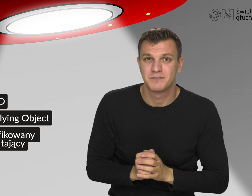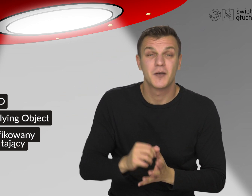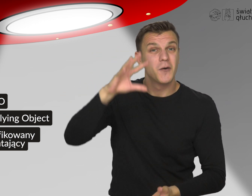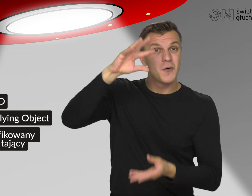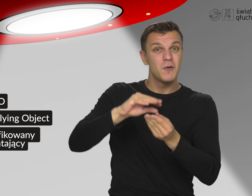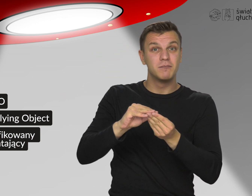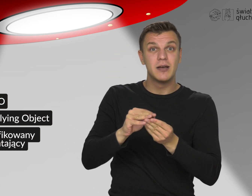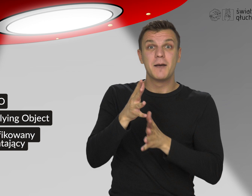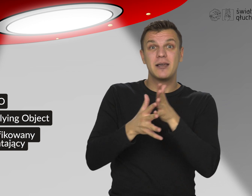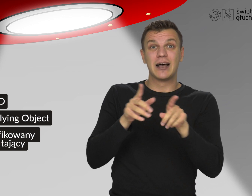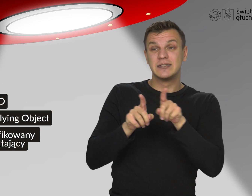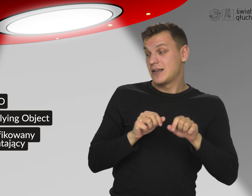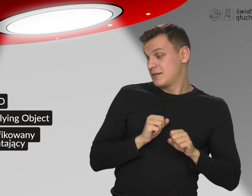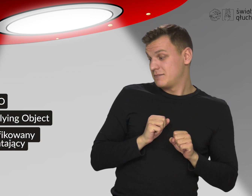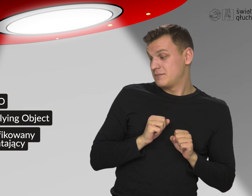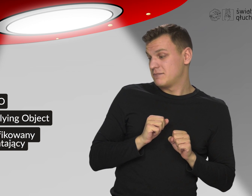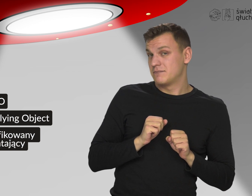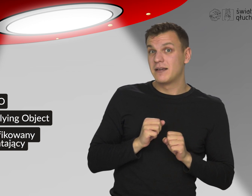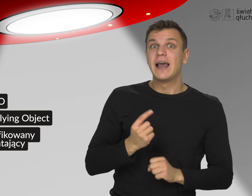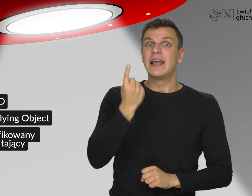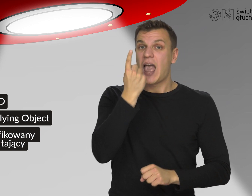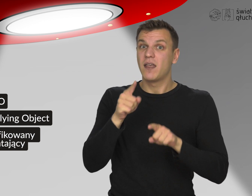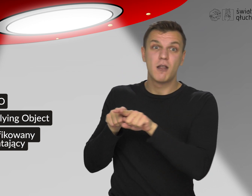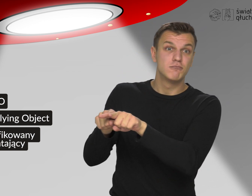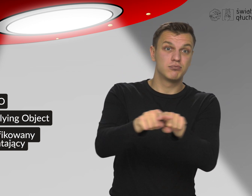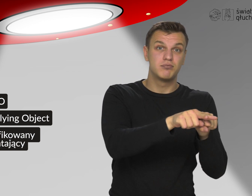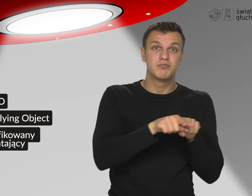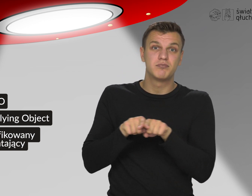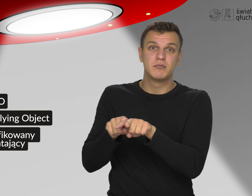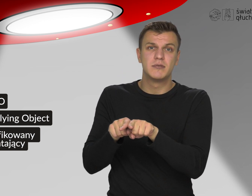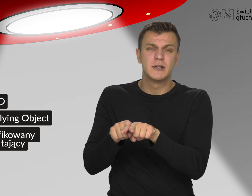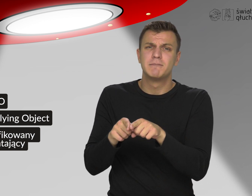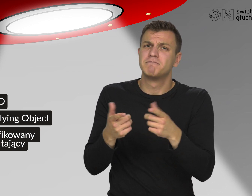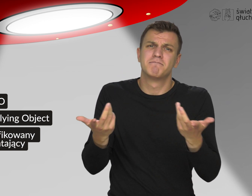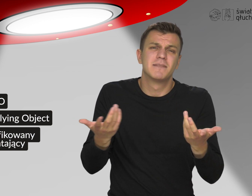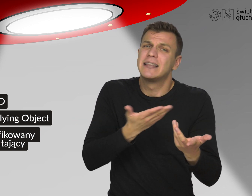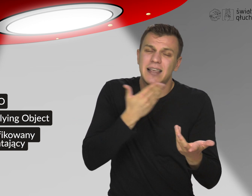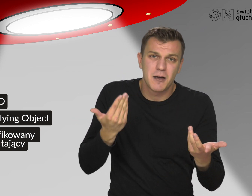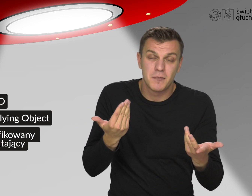In summary: the UFO sign won’t be universal for all contexts.